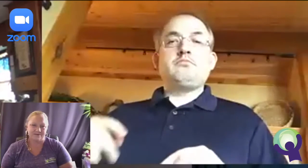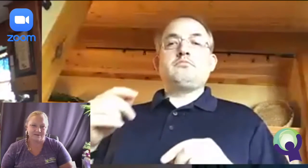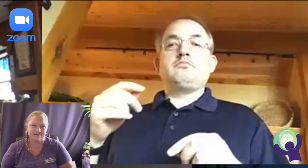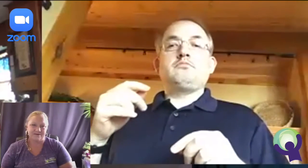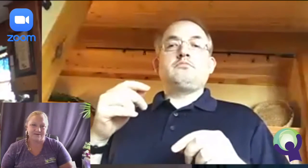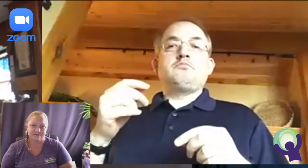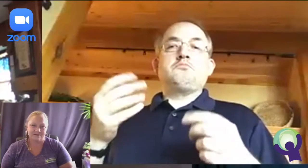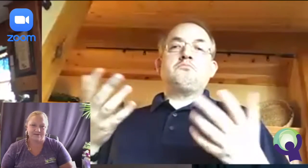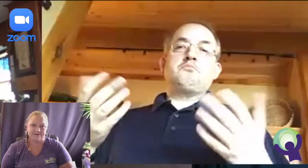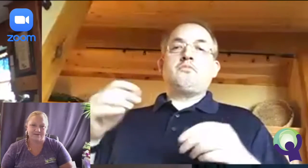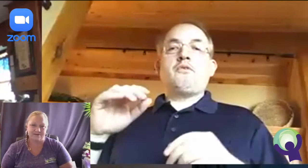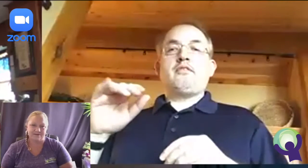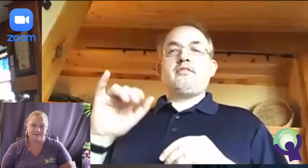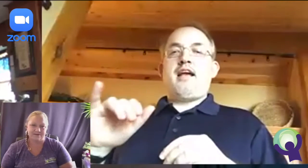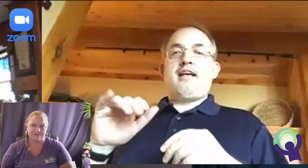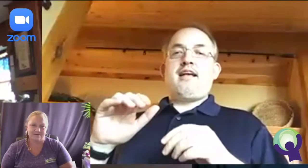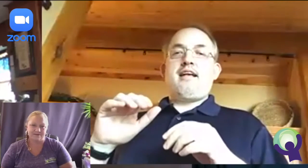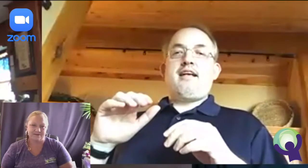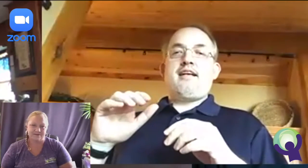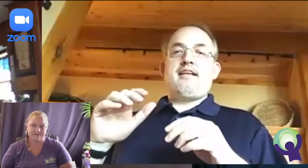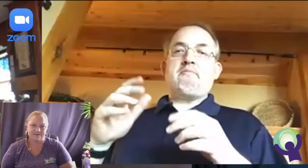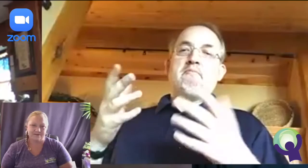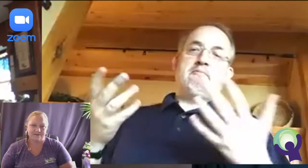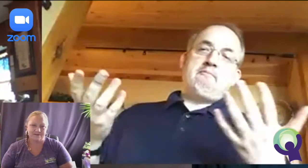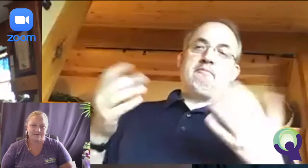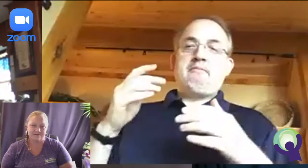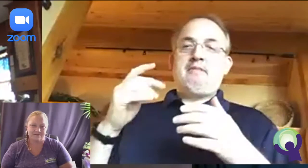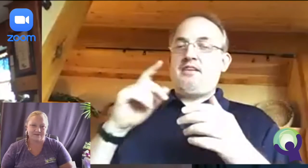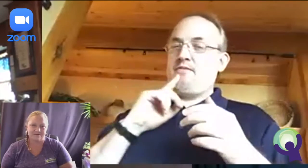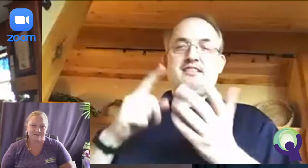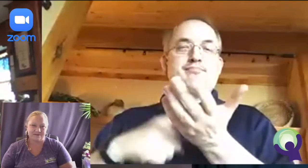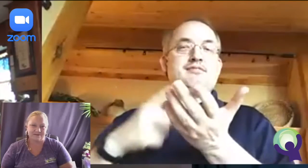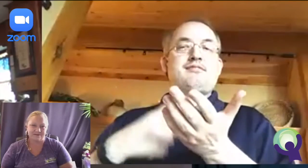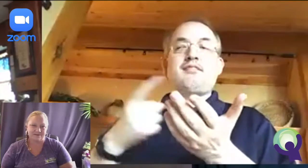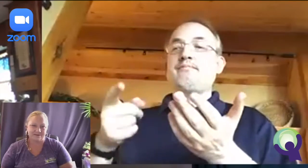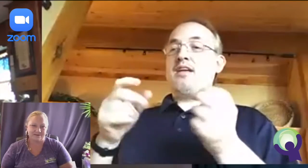and also what I could do in balancing a budget and managing employees